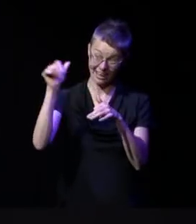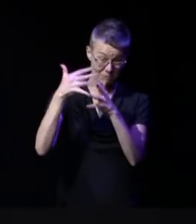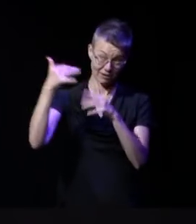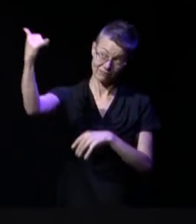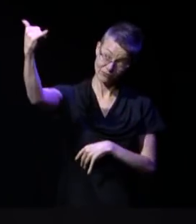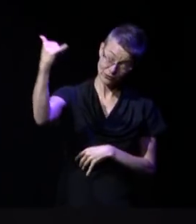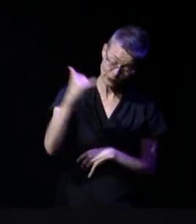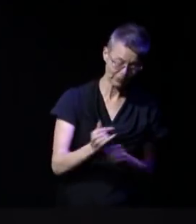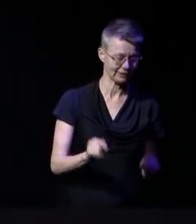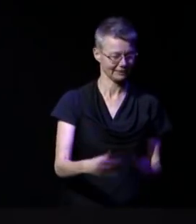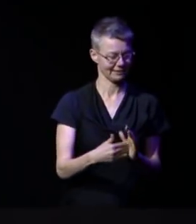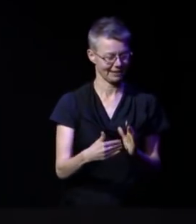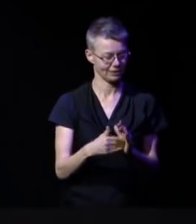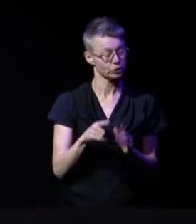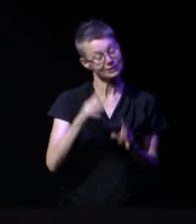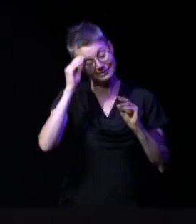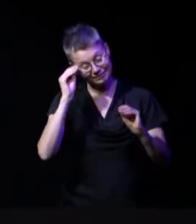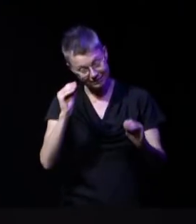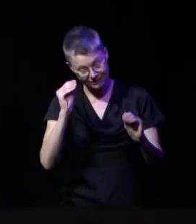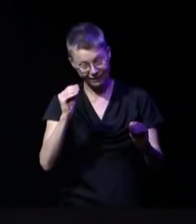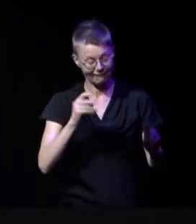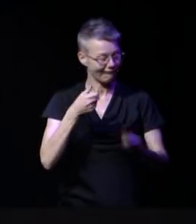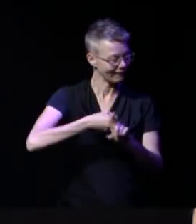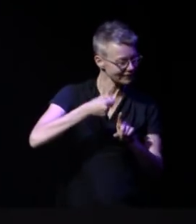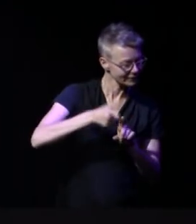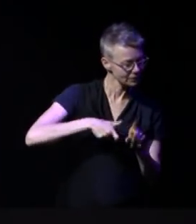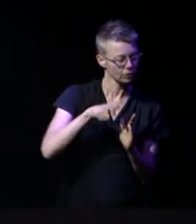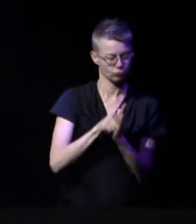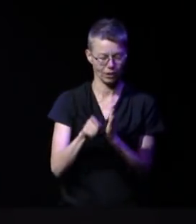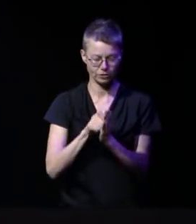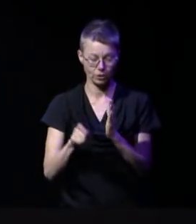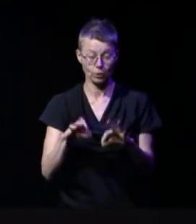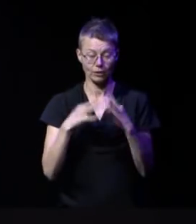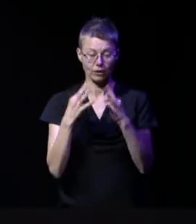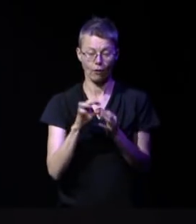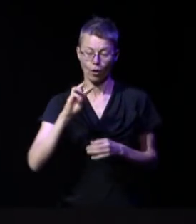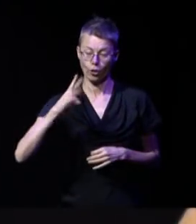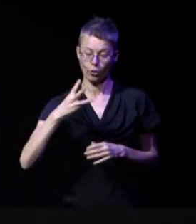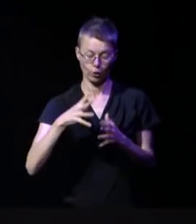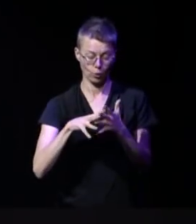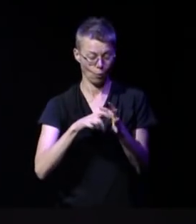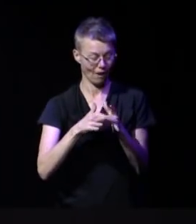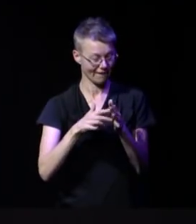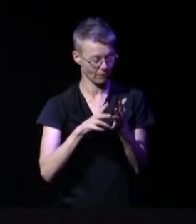Rebecca is a teacher, an activist, and a writer. Her organisation, The Third Wave Foundation, supports young activists who are of colour,